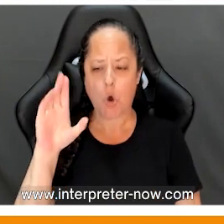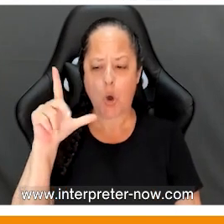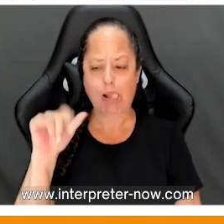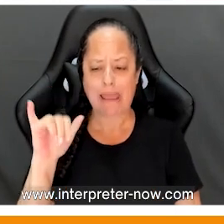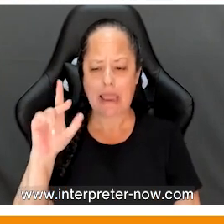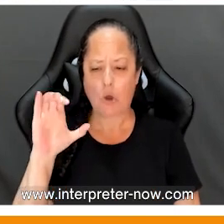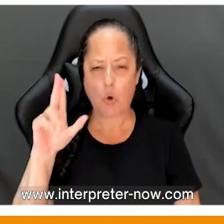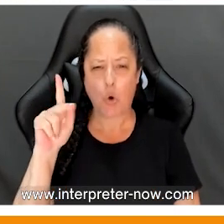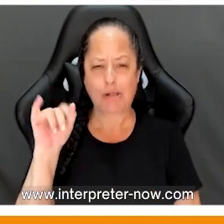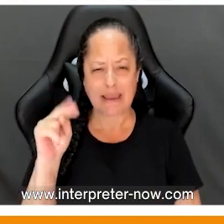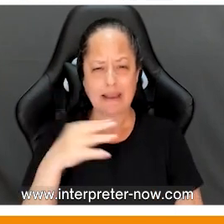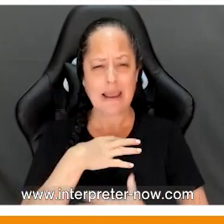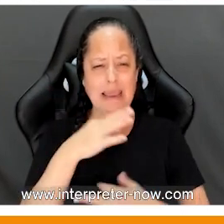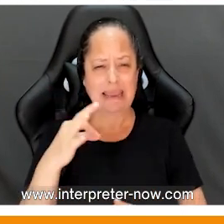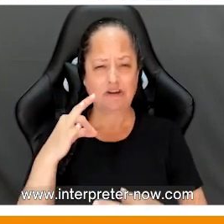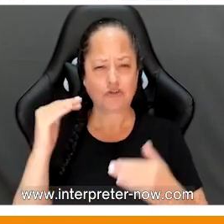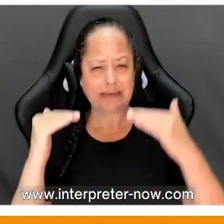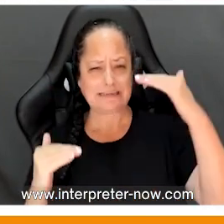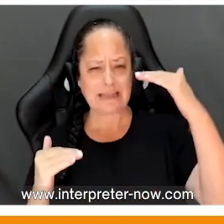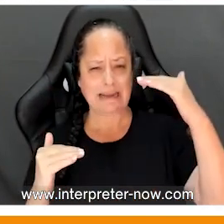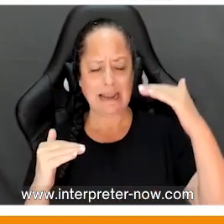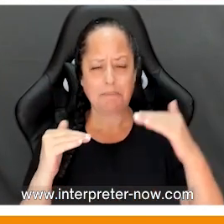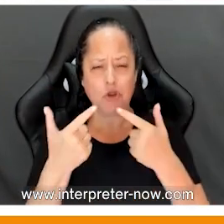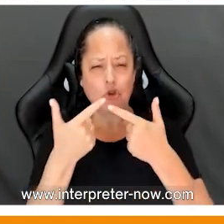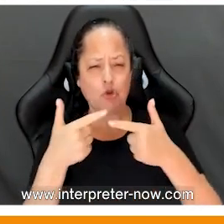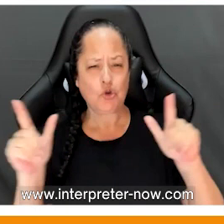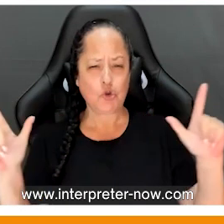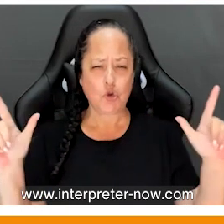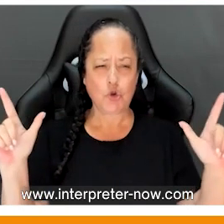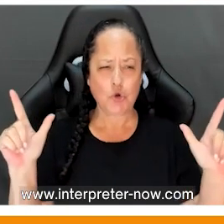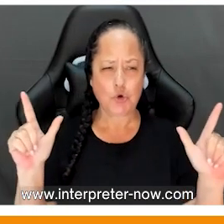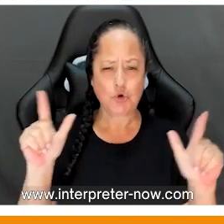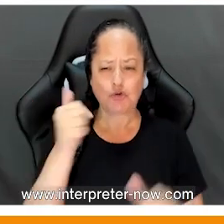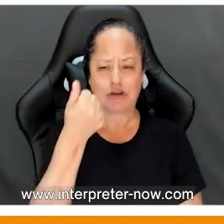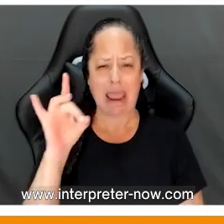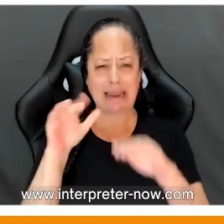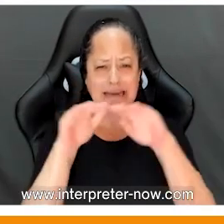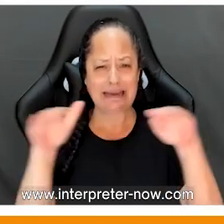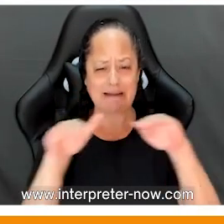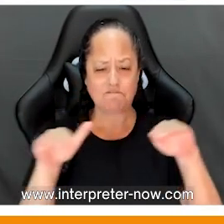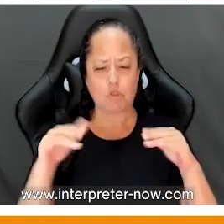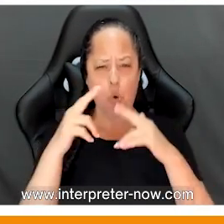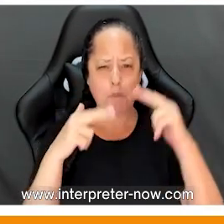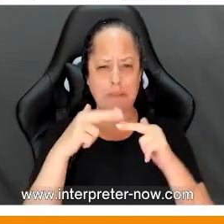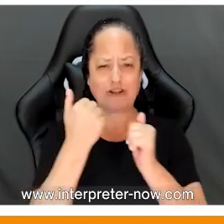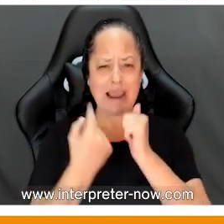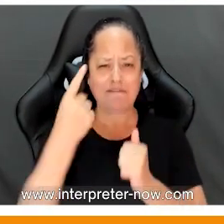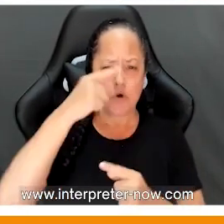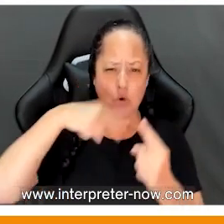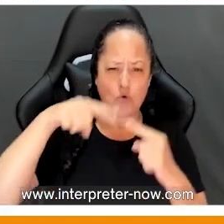So it was an interesting dynamic where, in this huge 18-floor building, everybody around